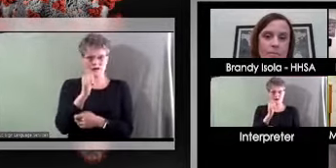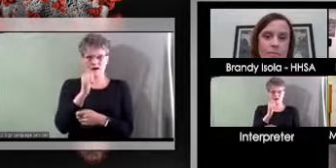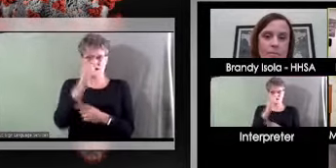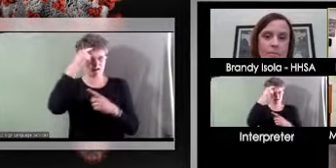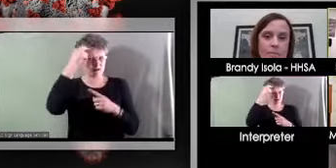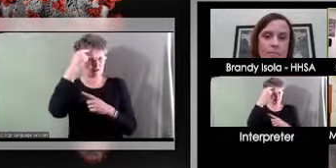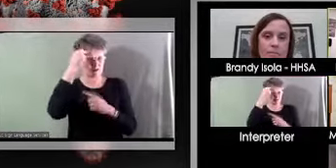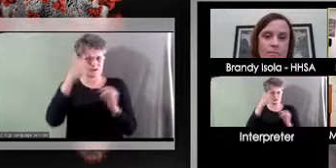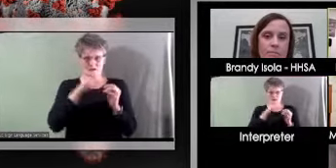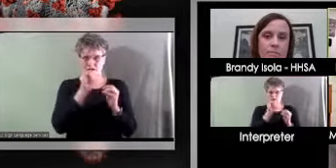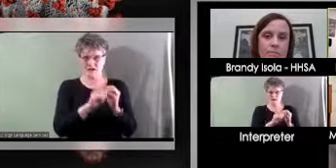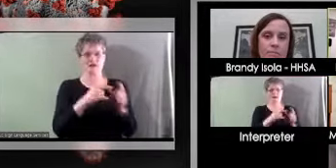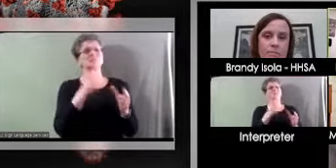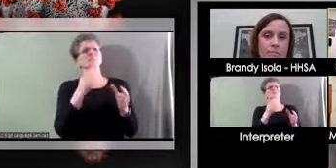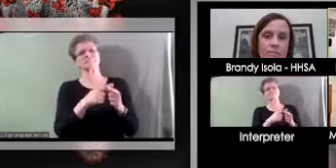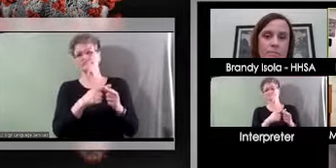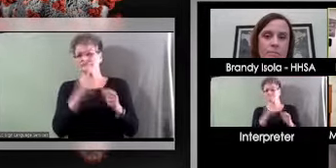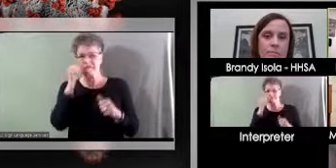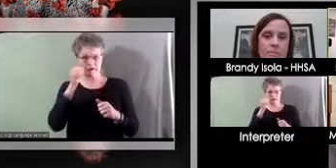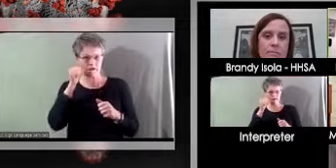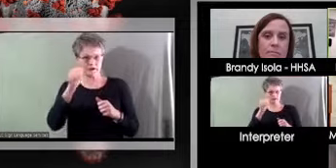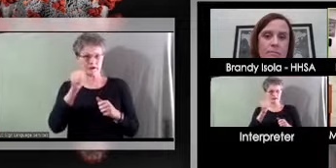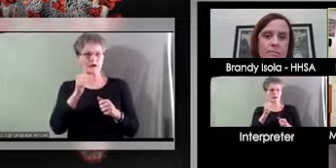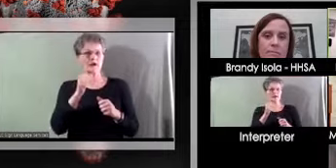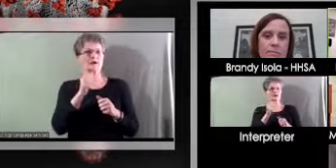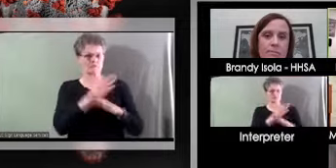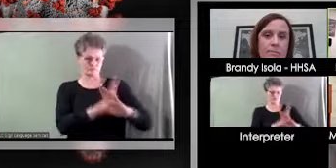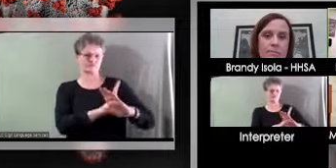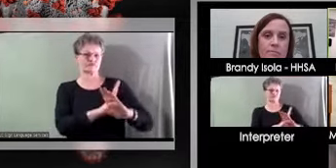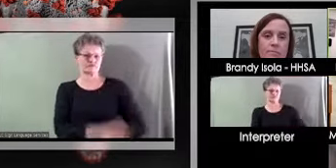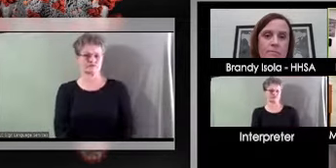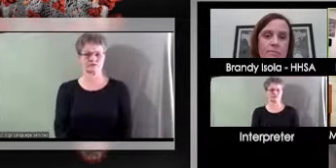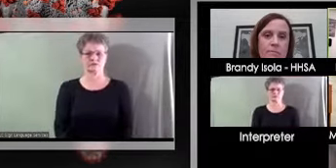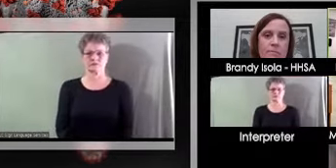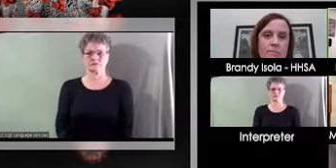Alright, thank you. With the governor saying that the